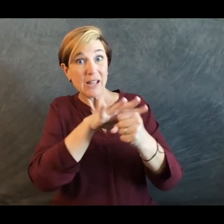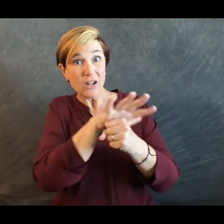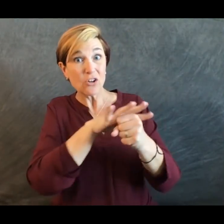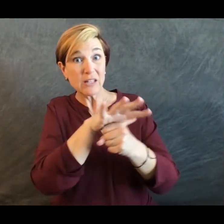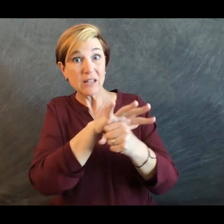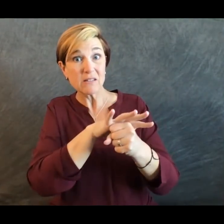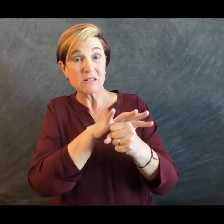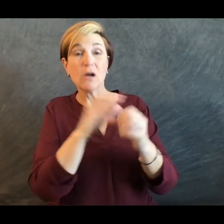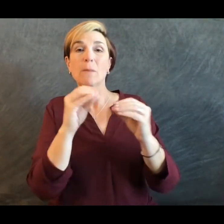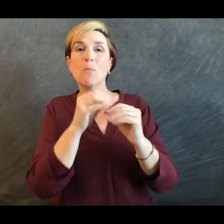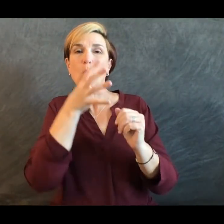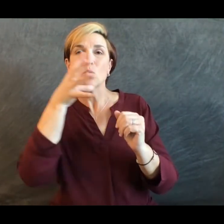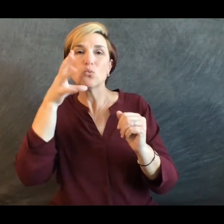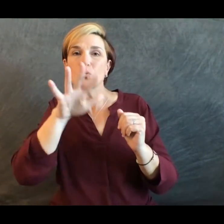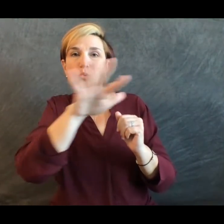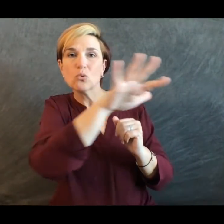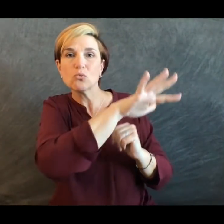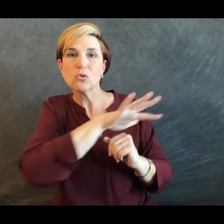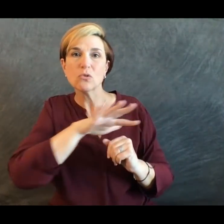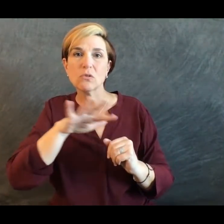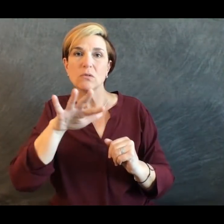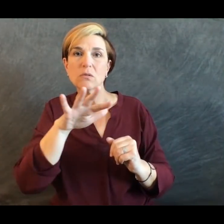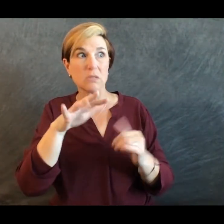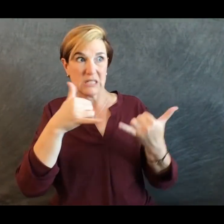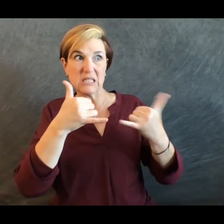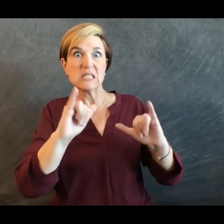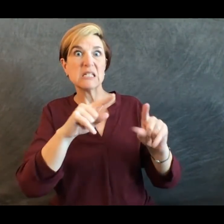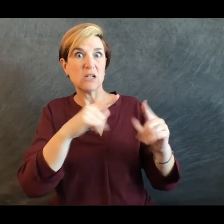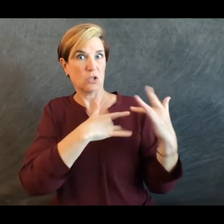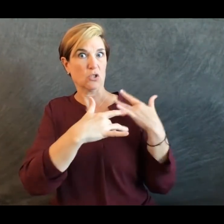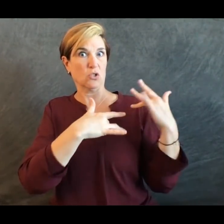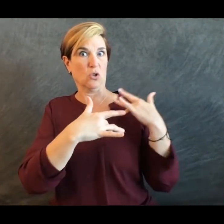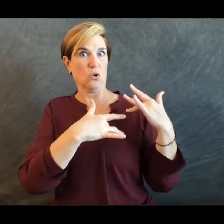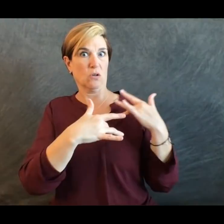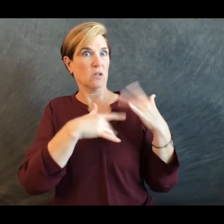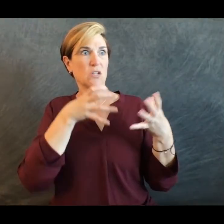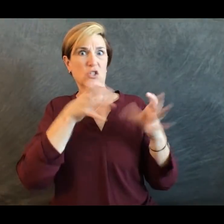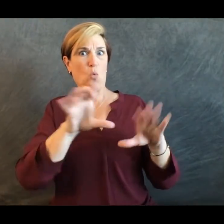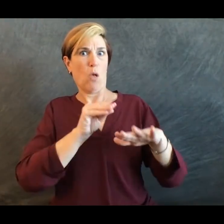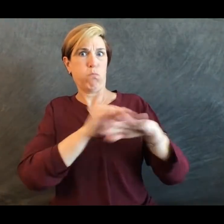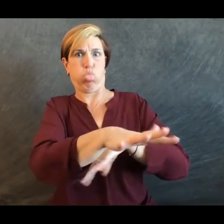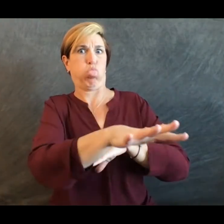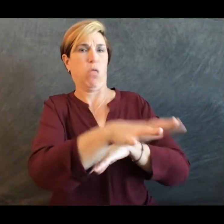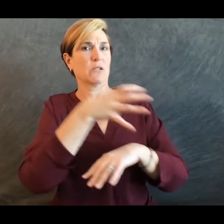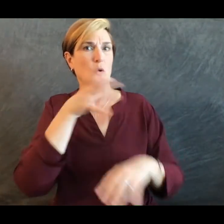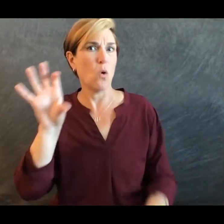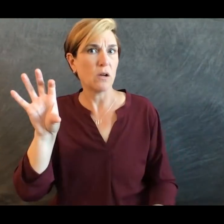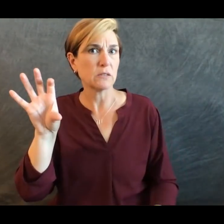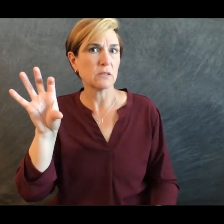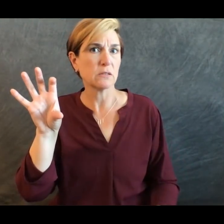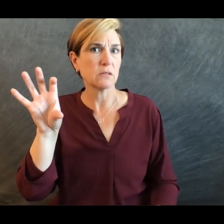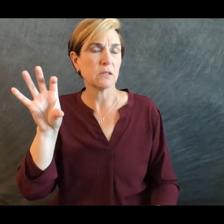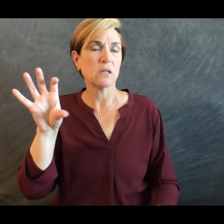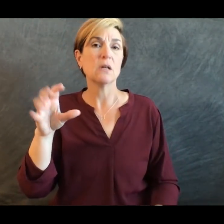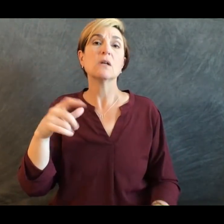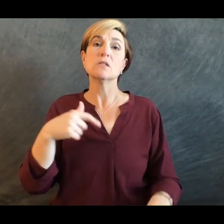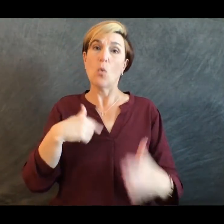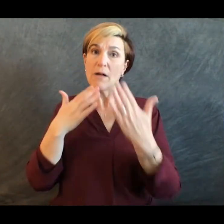make sure they don't get those spikes and I really want to salute the governors of states throughout the entire United States but particularly in